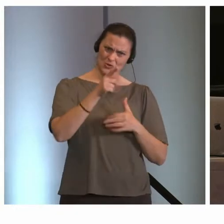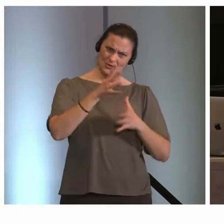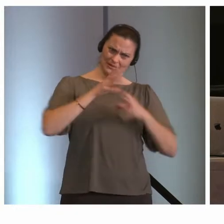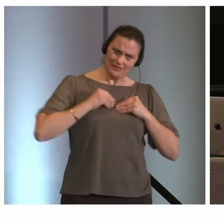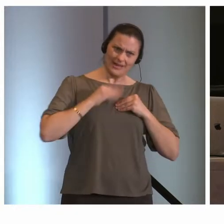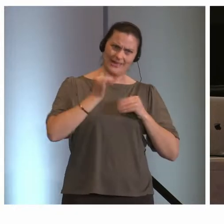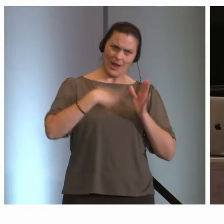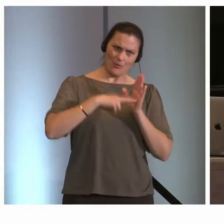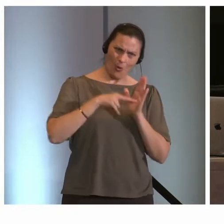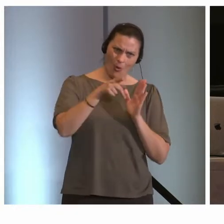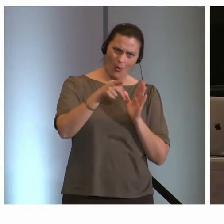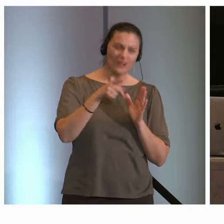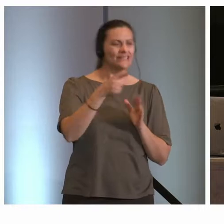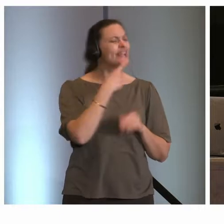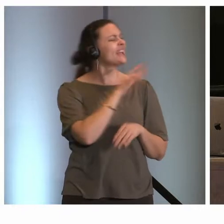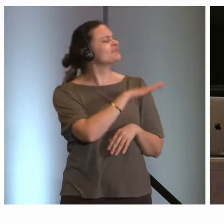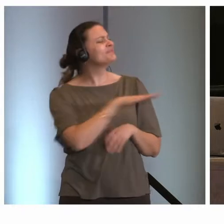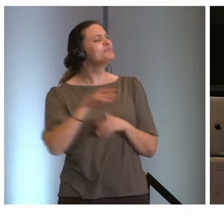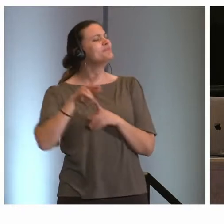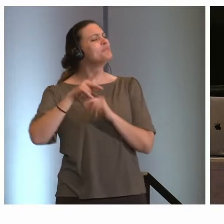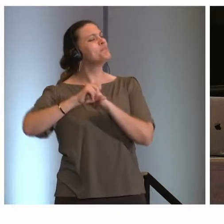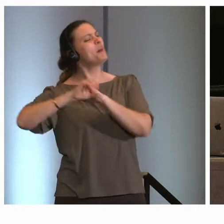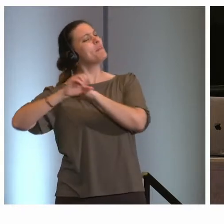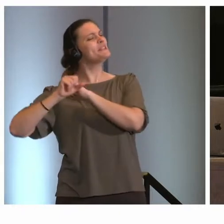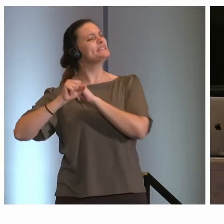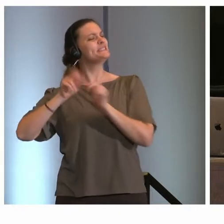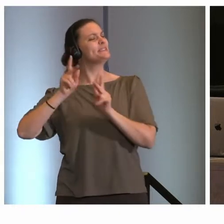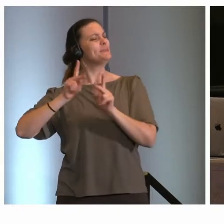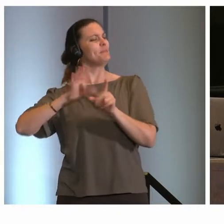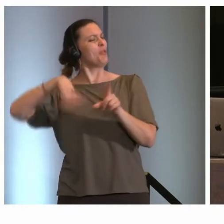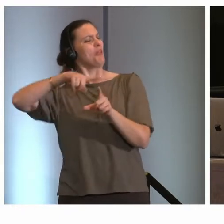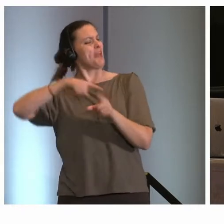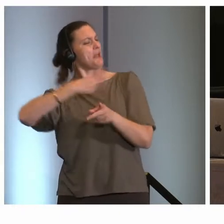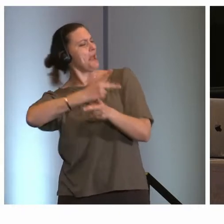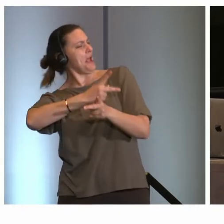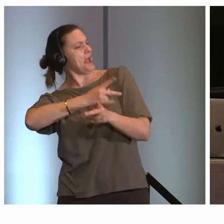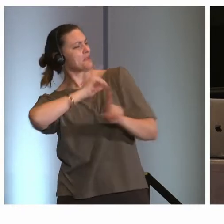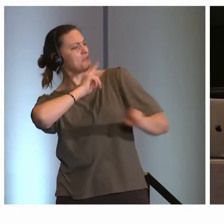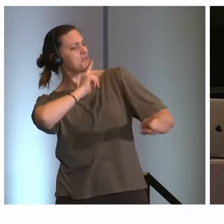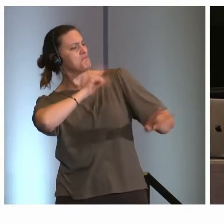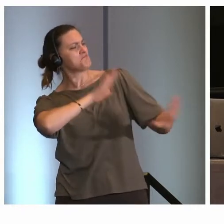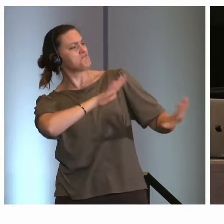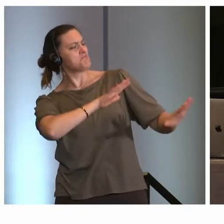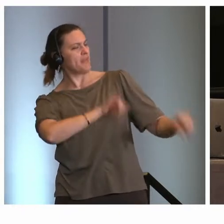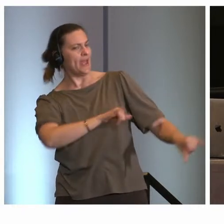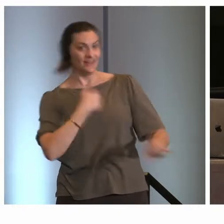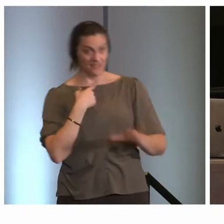disheartened people about your portrayal of this character; and, you know, he said, "Well, publicity has been handling it"